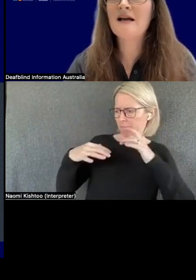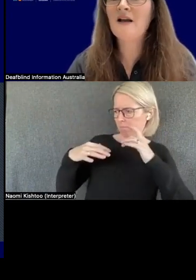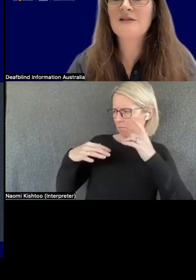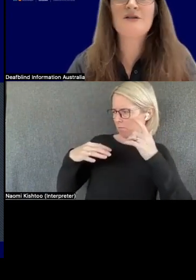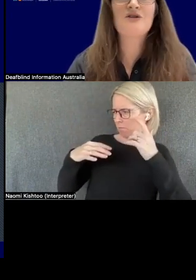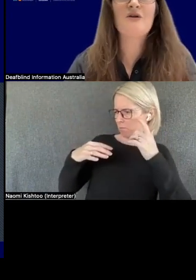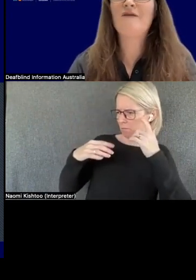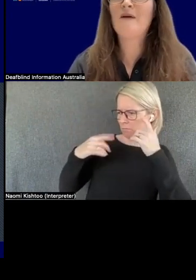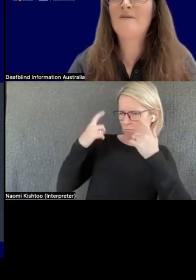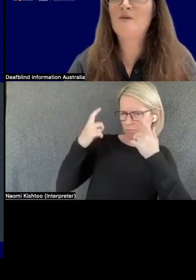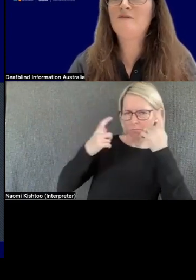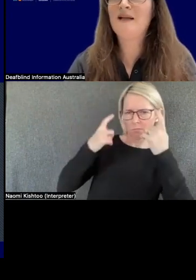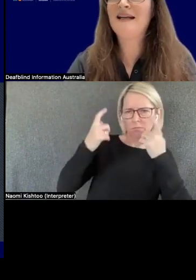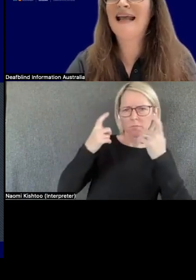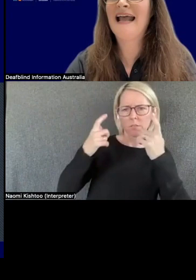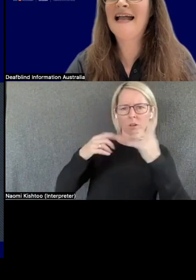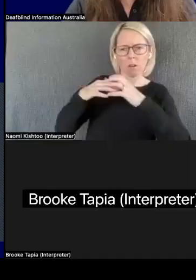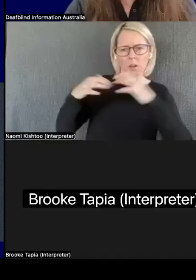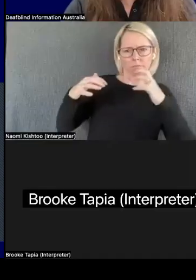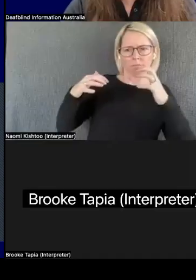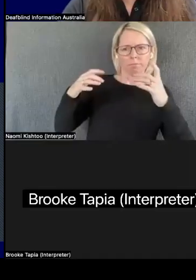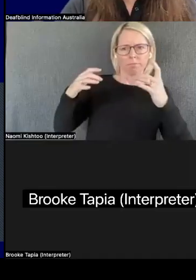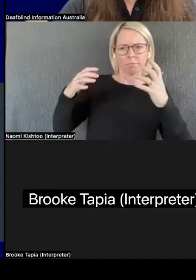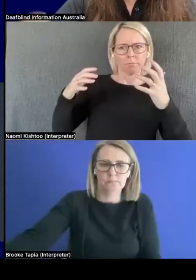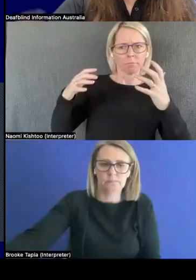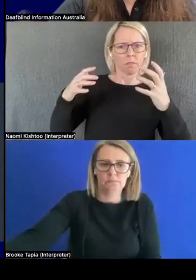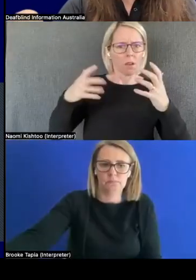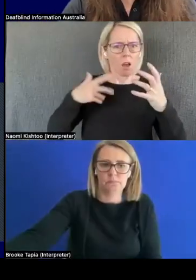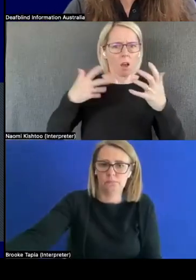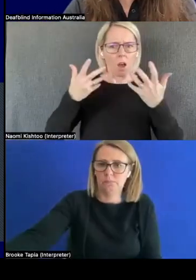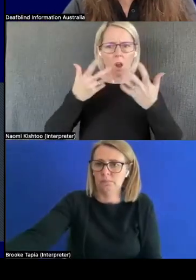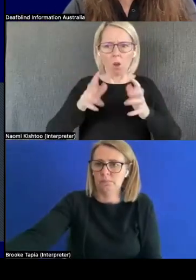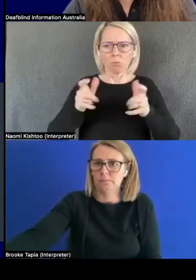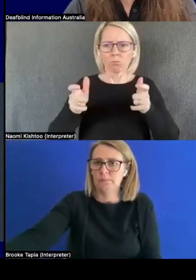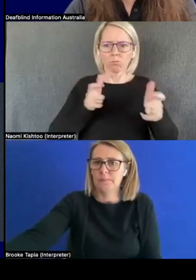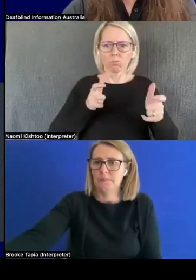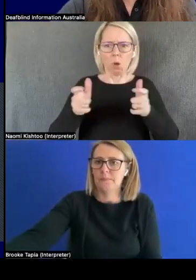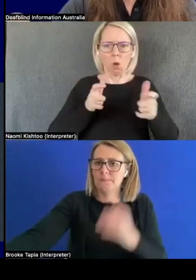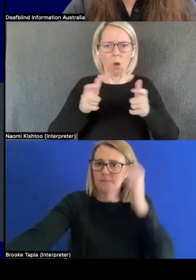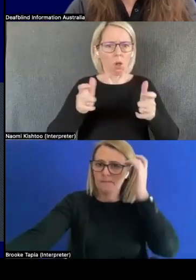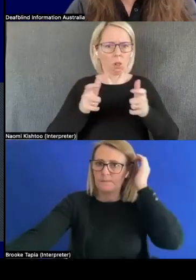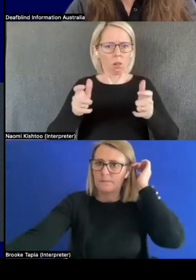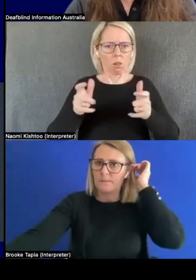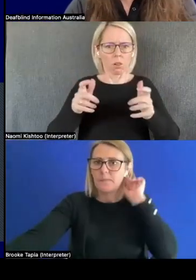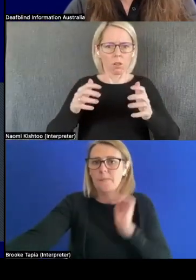I lost control of my movement and I was trying to stay on your hands, but I couldn’t quite manage